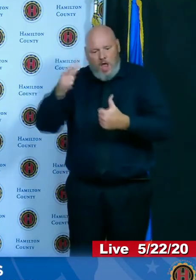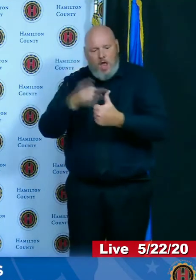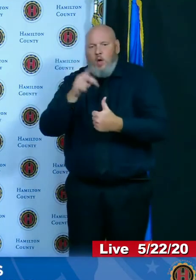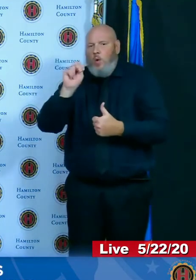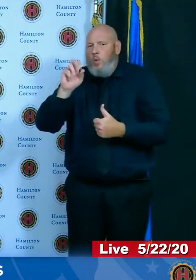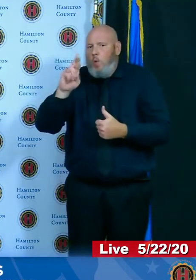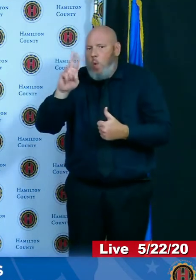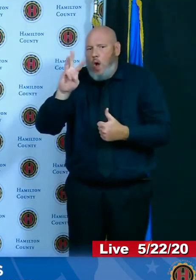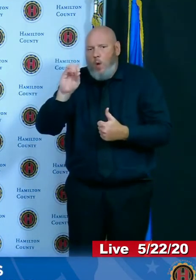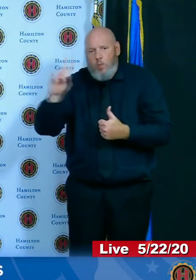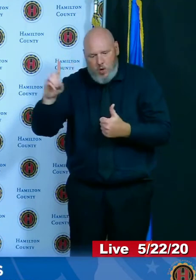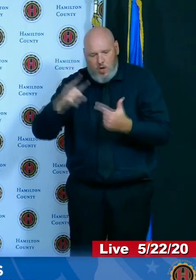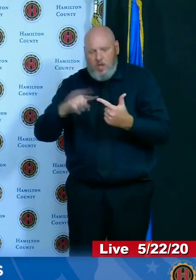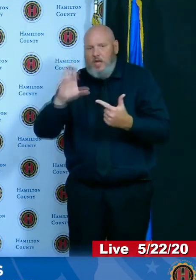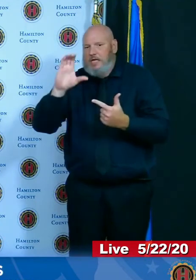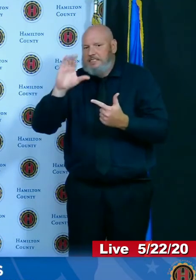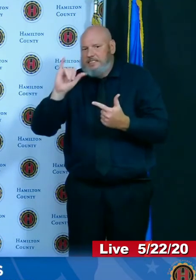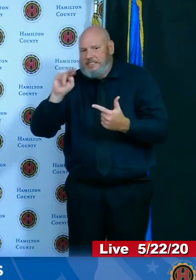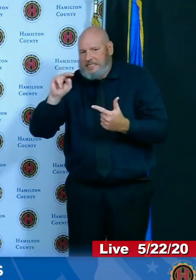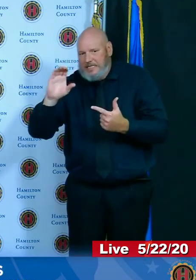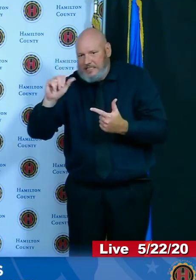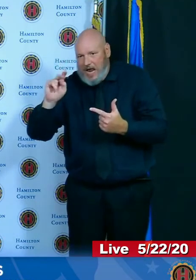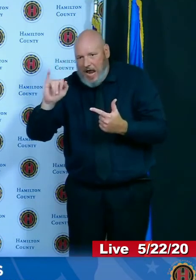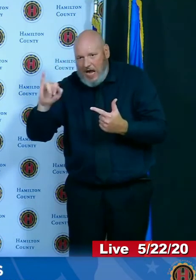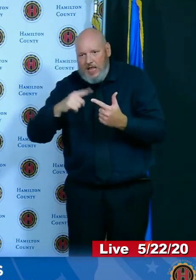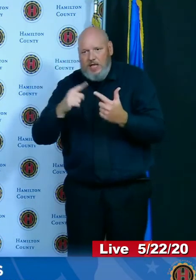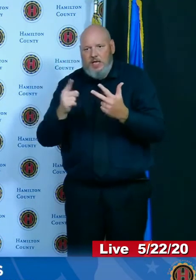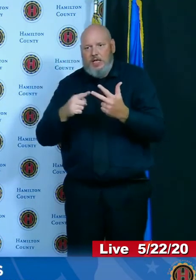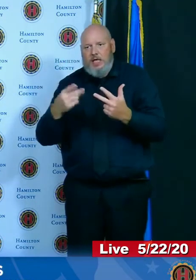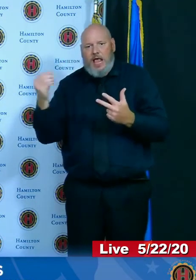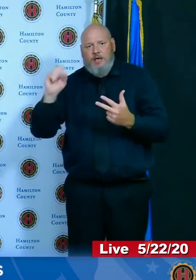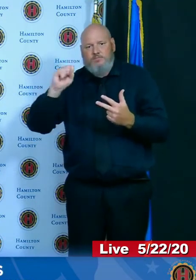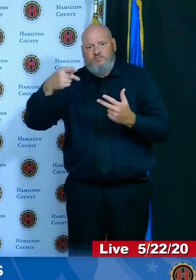Departments and when we talk about all the cases but the enforcement is